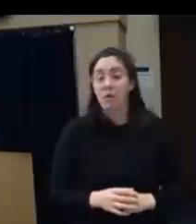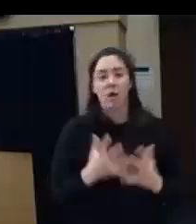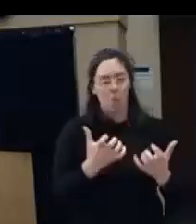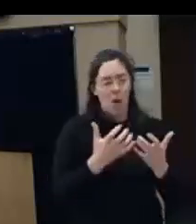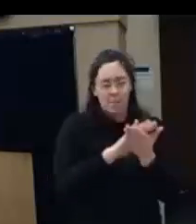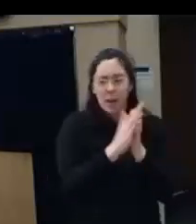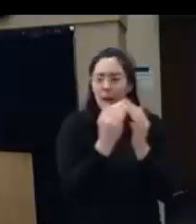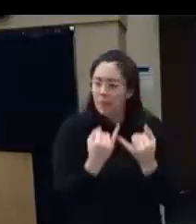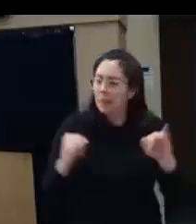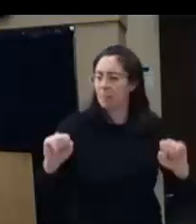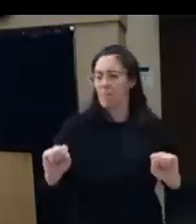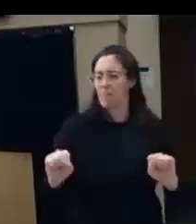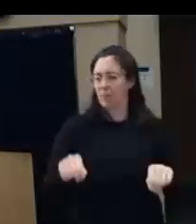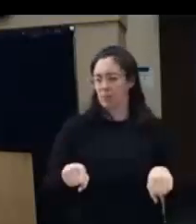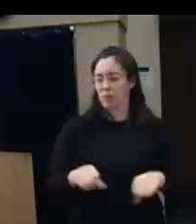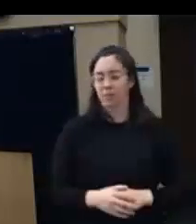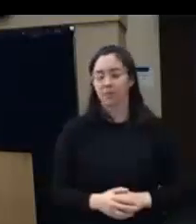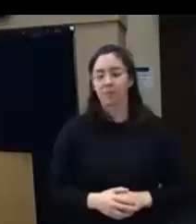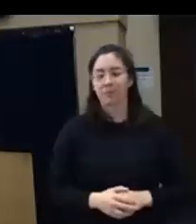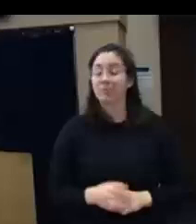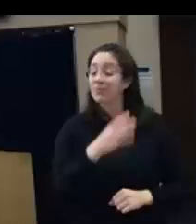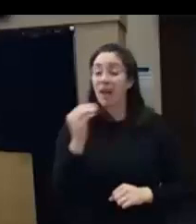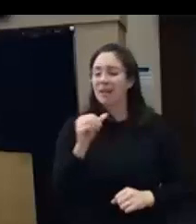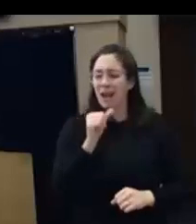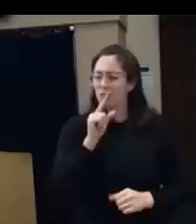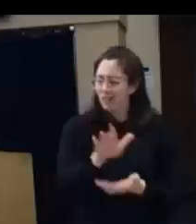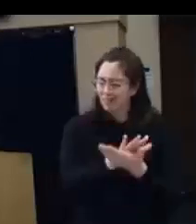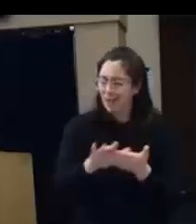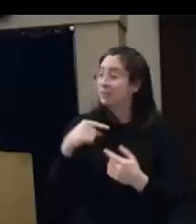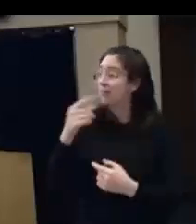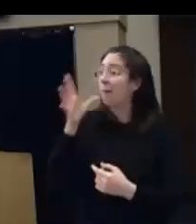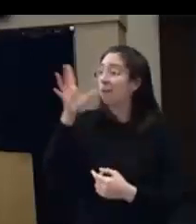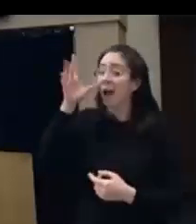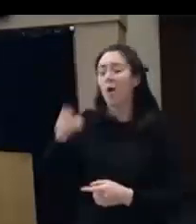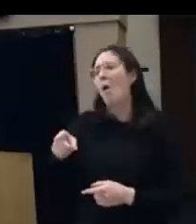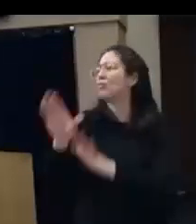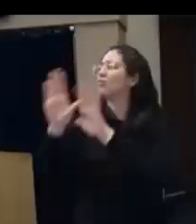as possible and it's also very unkind to suddenly say to parents well you've done a great job for 18